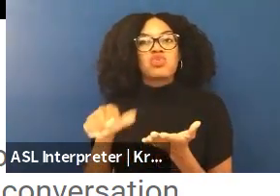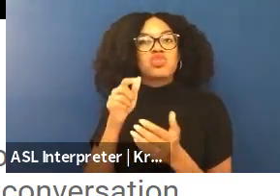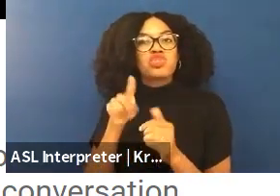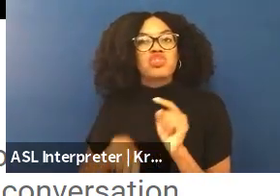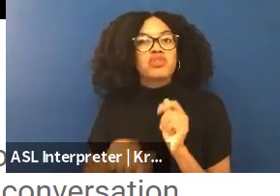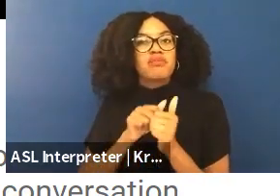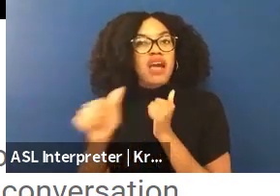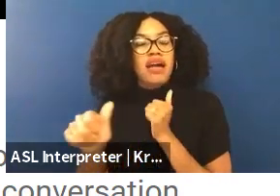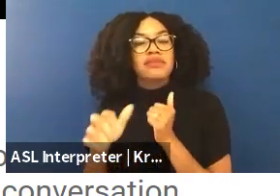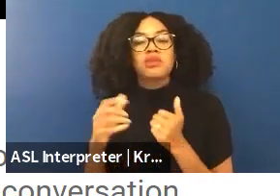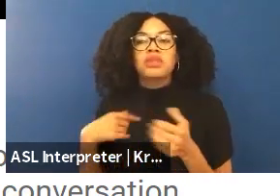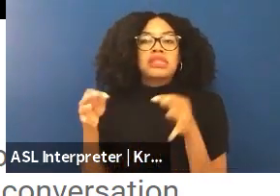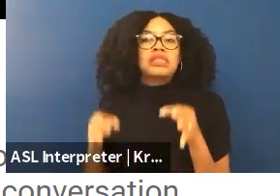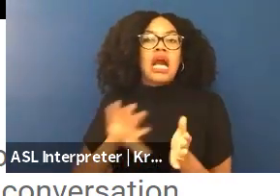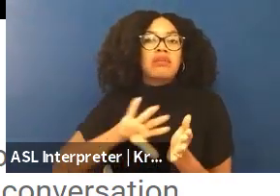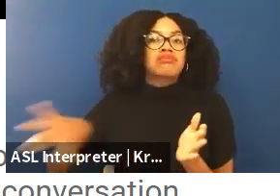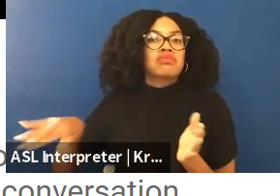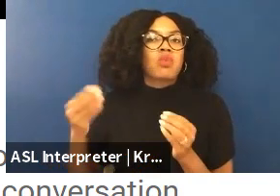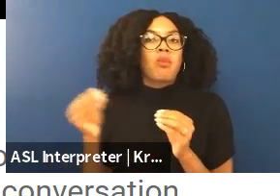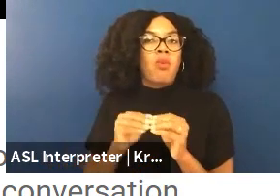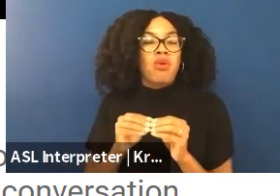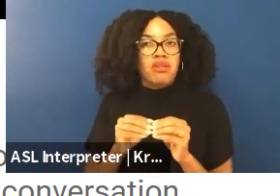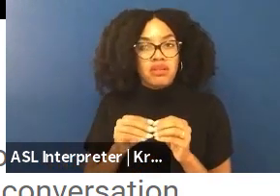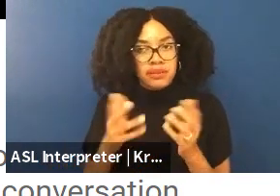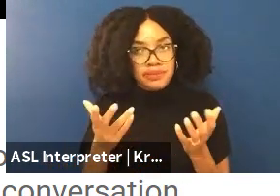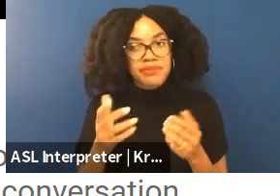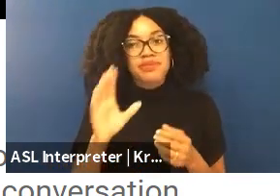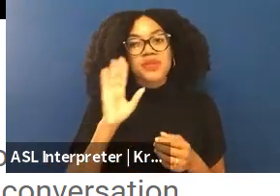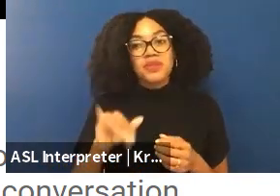happening: we're not going to do that." And Jamie, I know that you have faced that